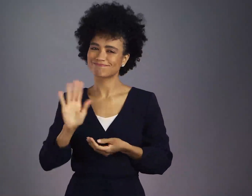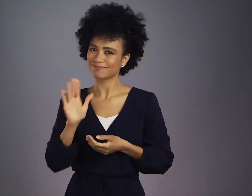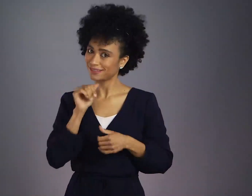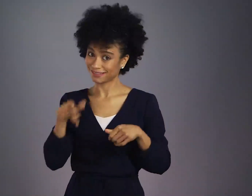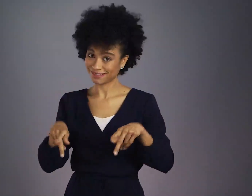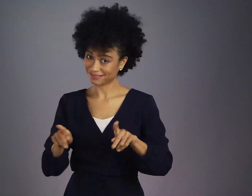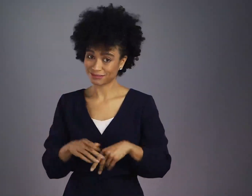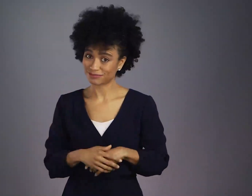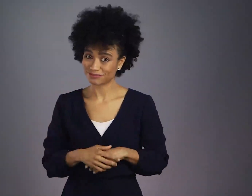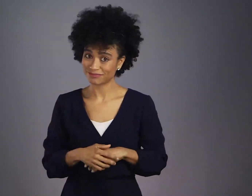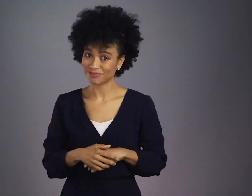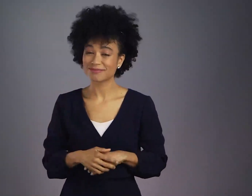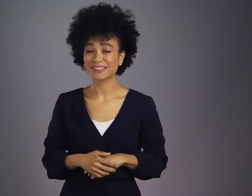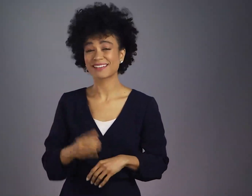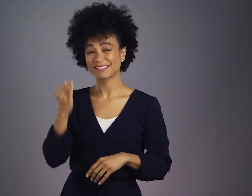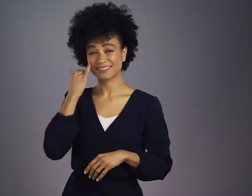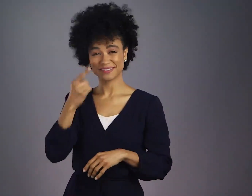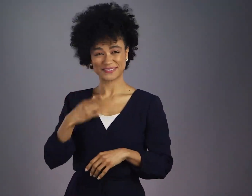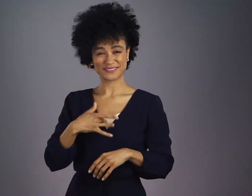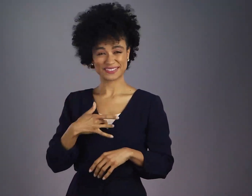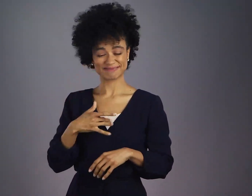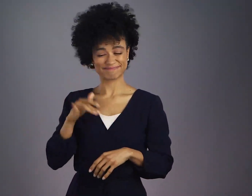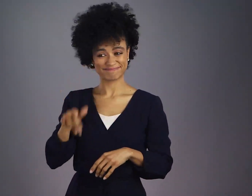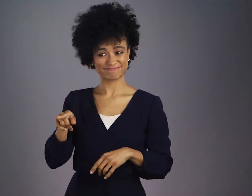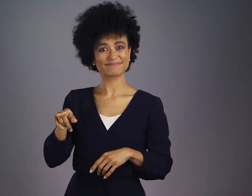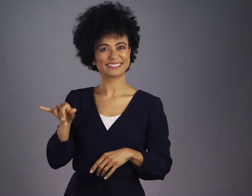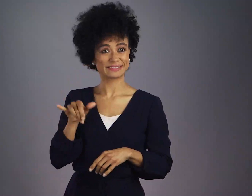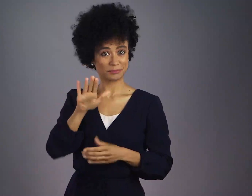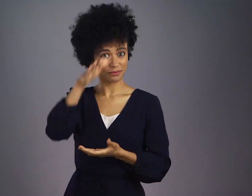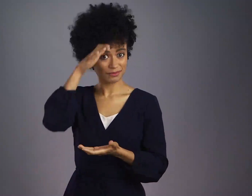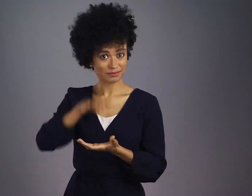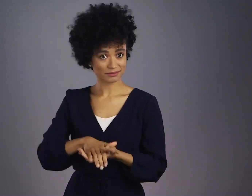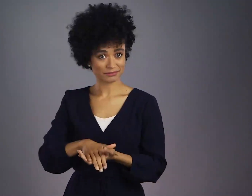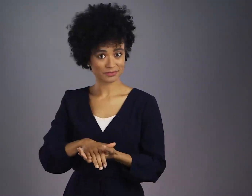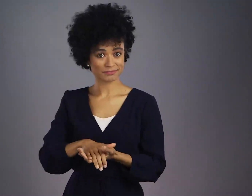If you are positive he is one of this type you may feel you had better leave.